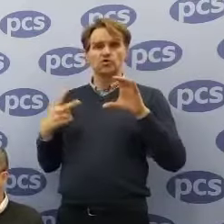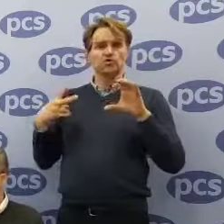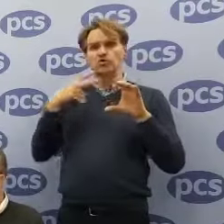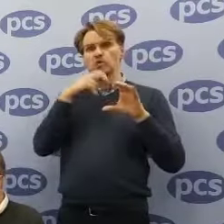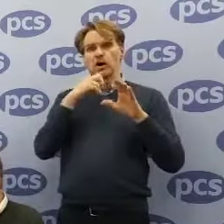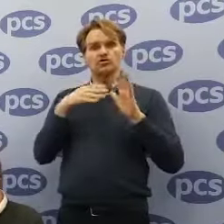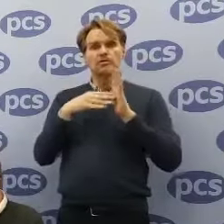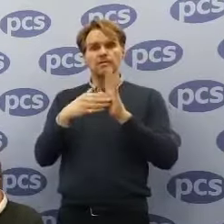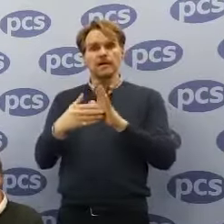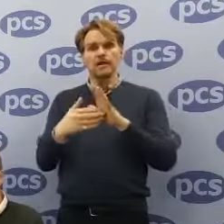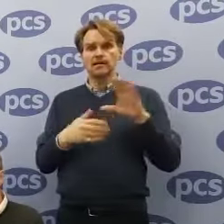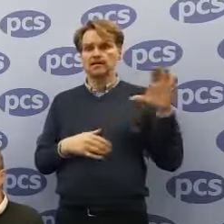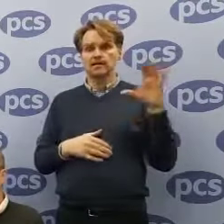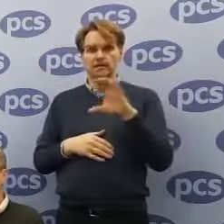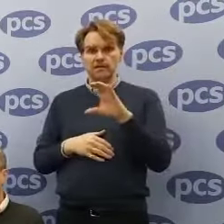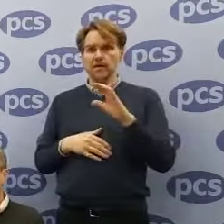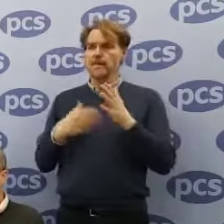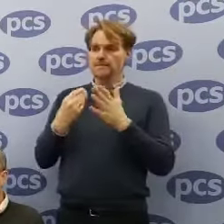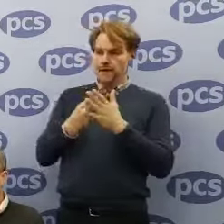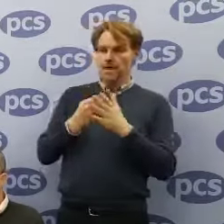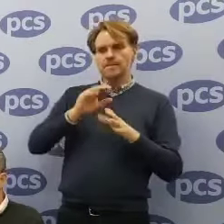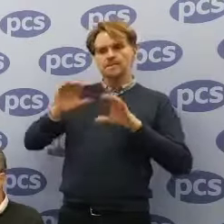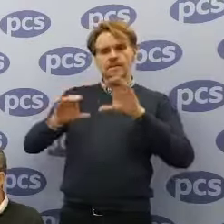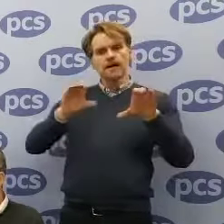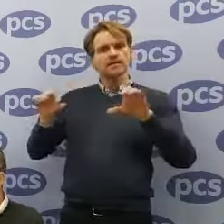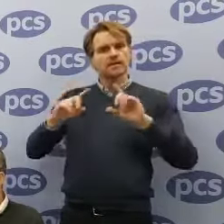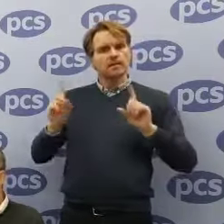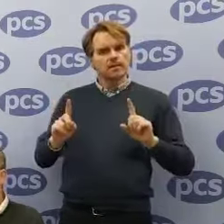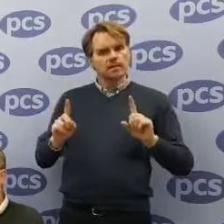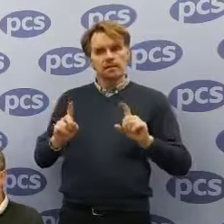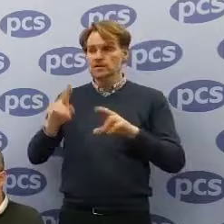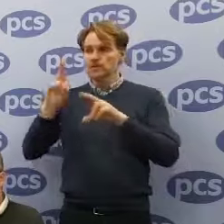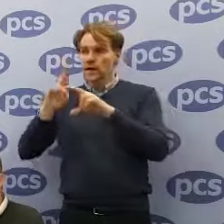been money in our members' pockets so the FBU pensions victory is particularly